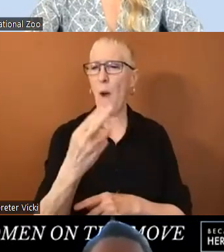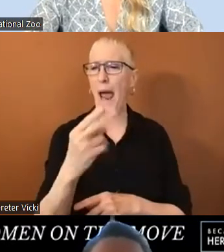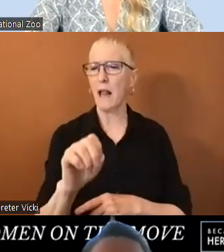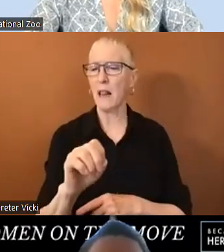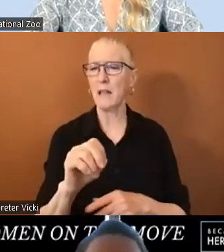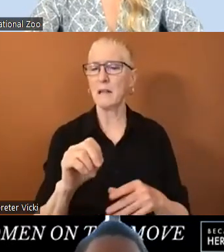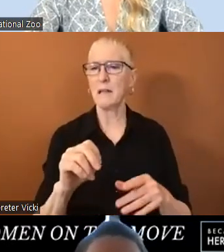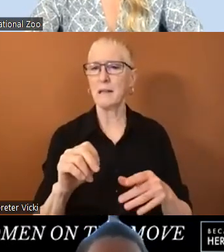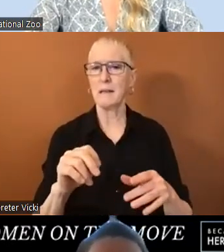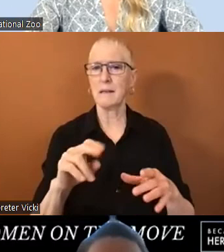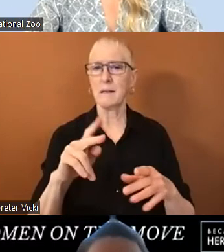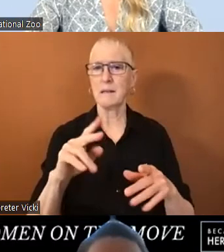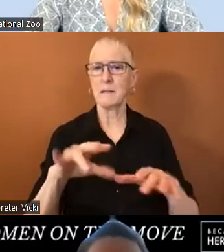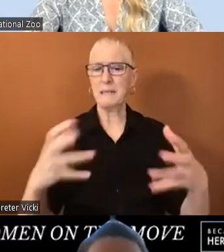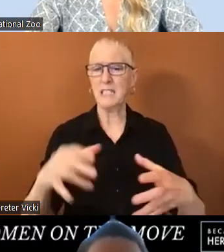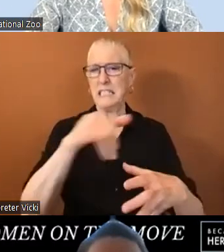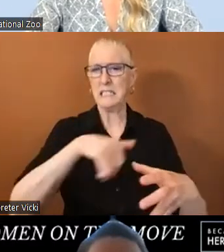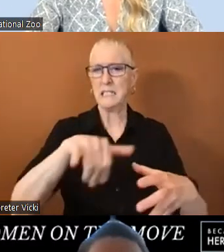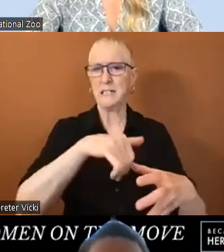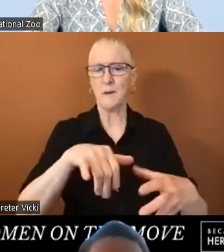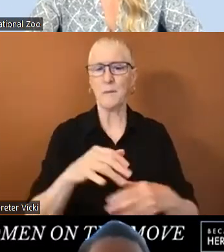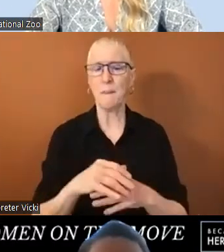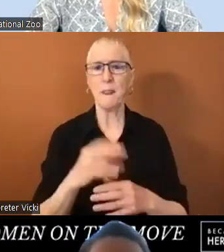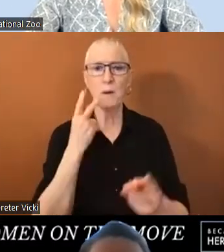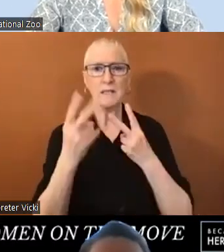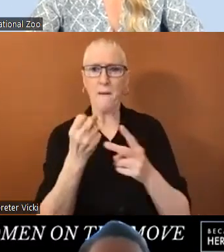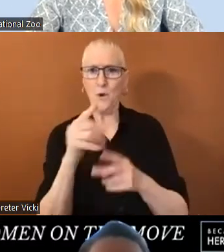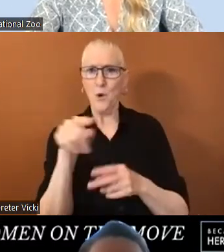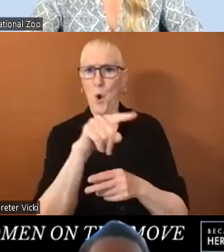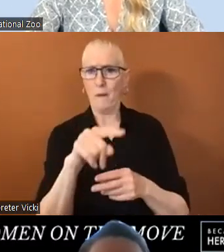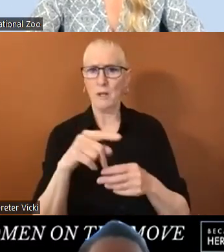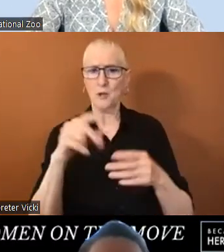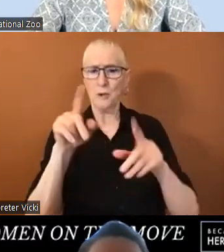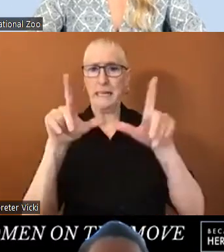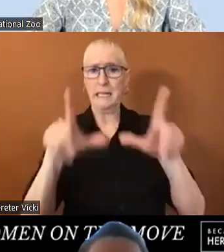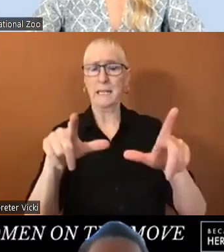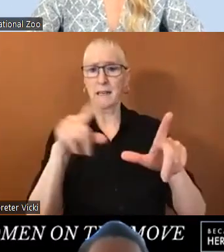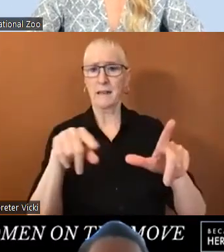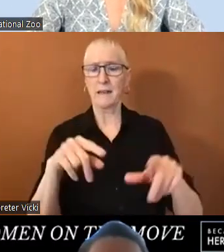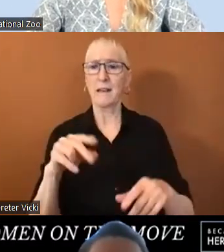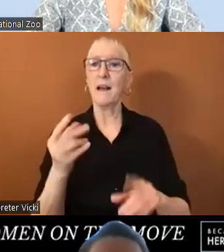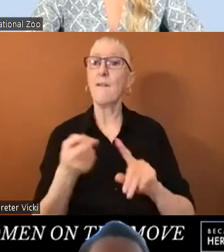all super cool. You can see just a few of them up here on the screen. So friends, Sarah has a fun fact